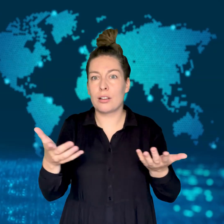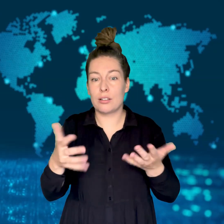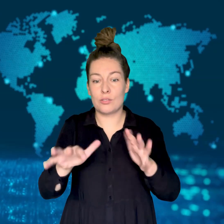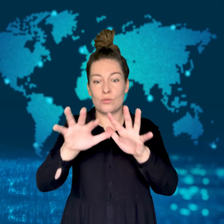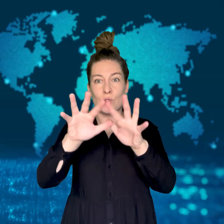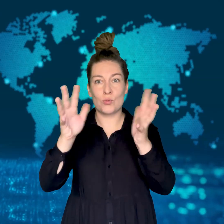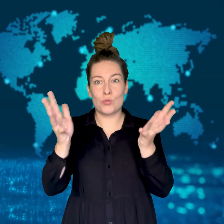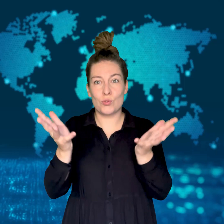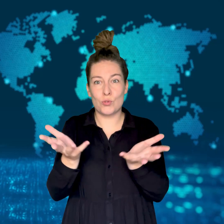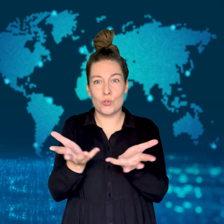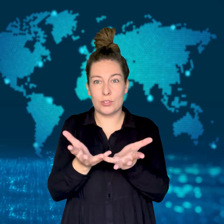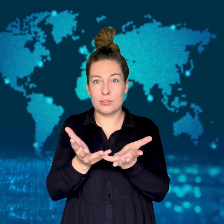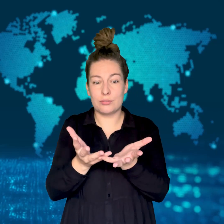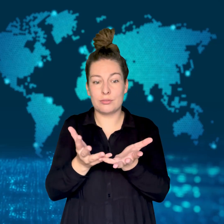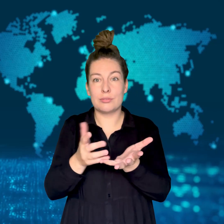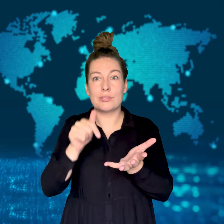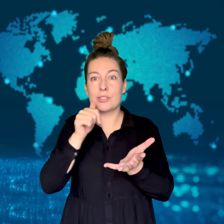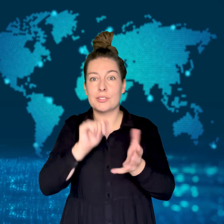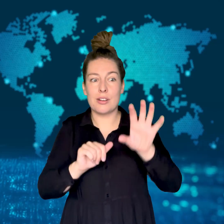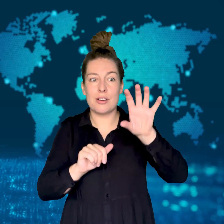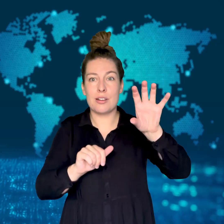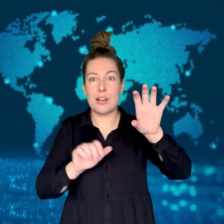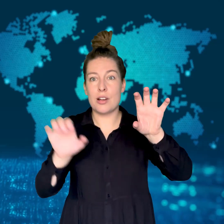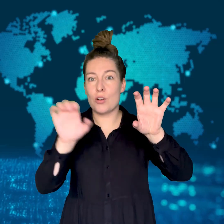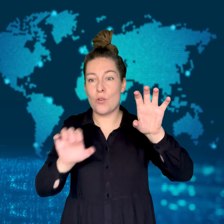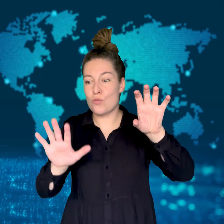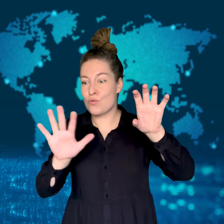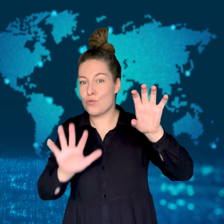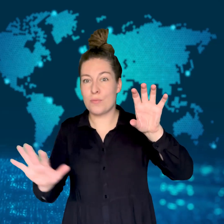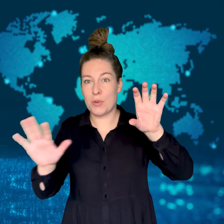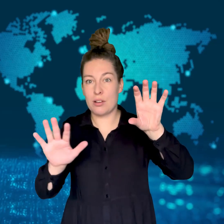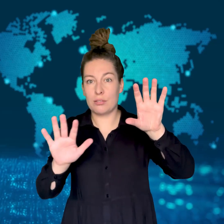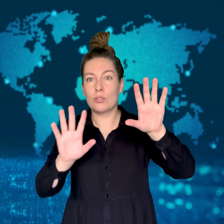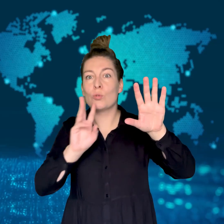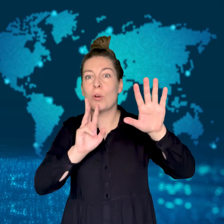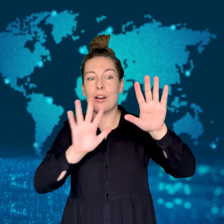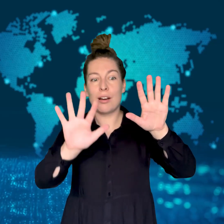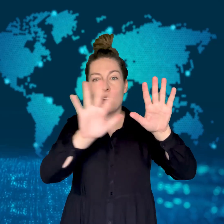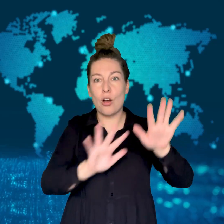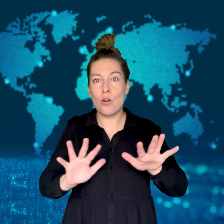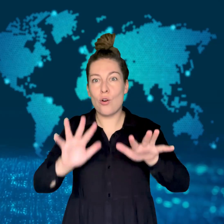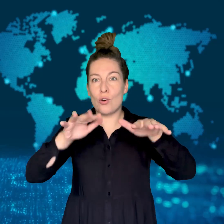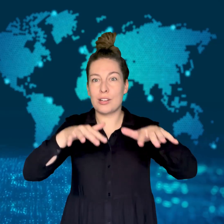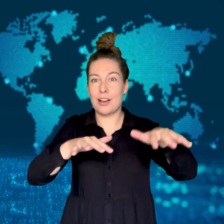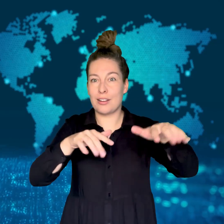The ridge is an underwater mountain system -